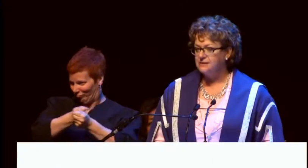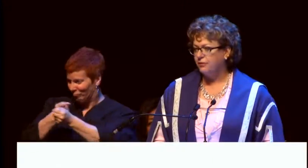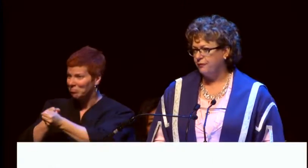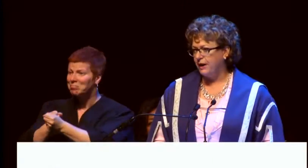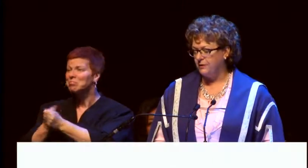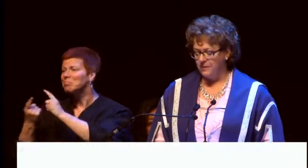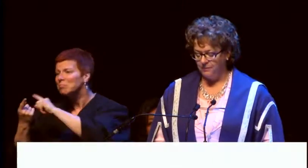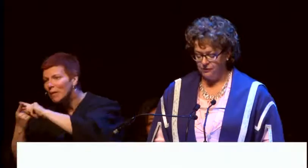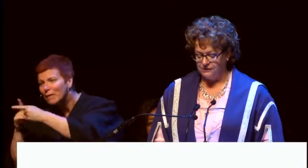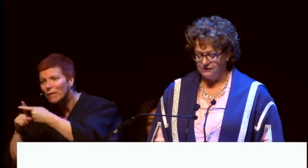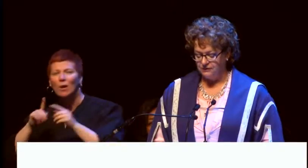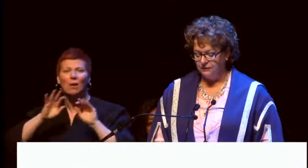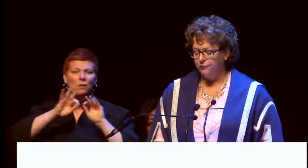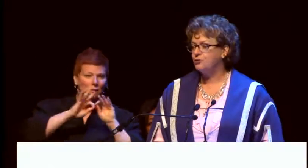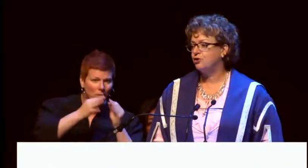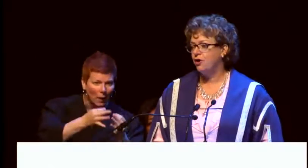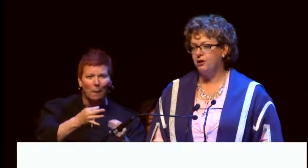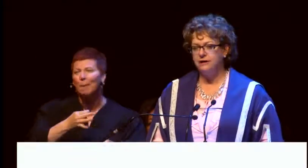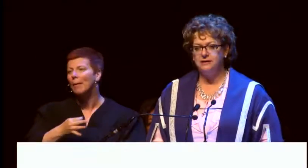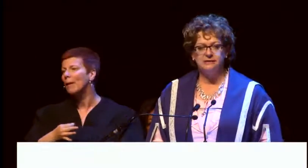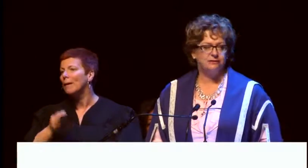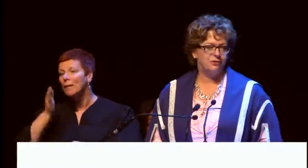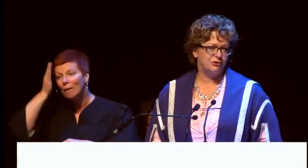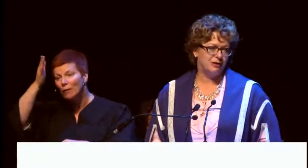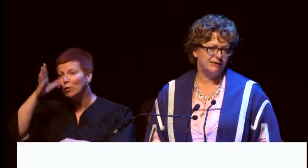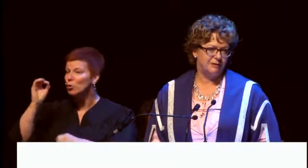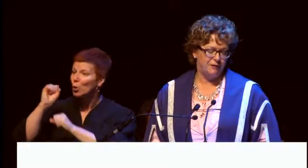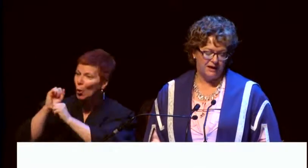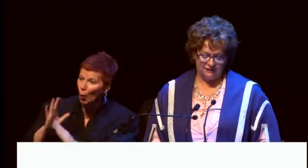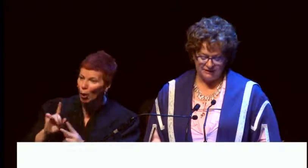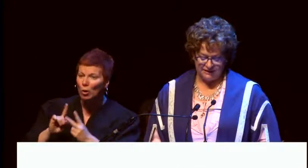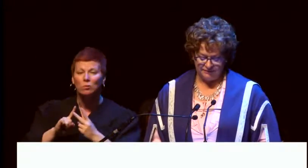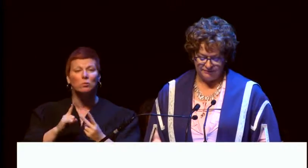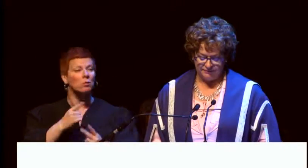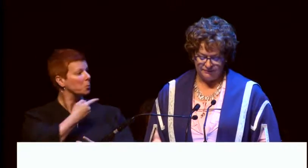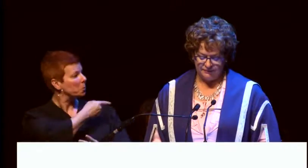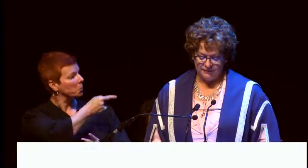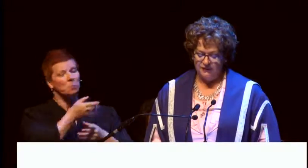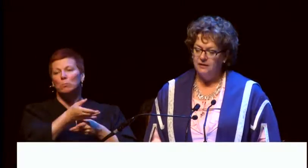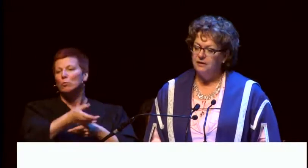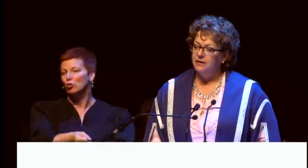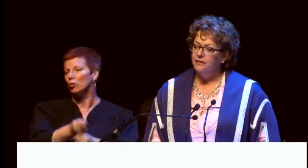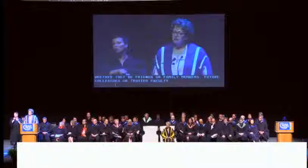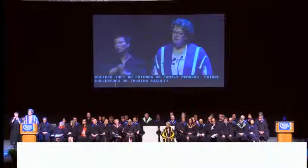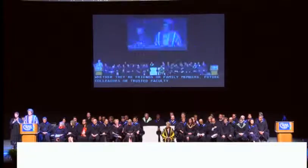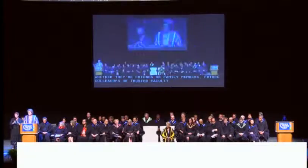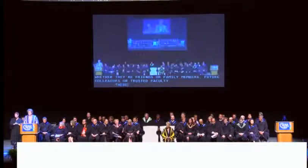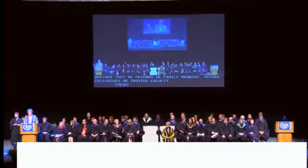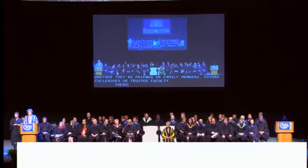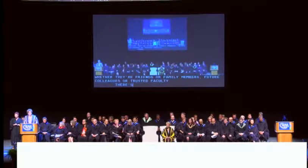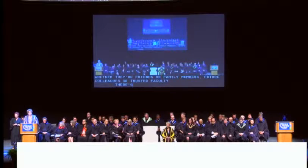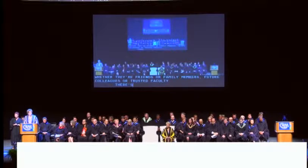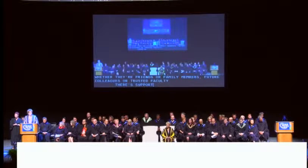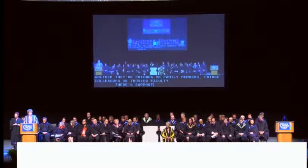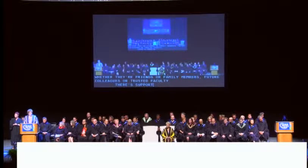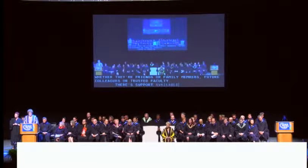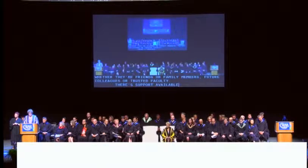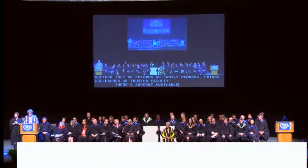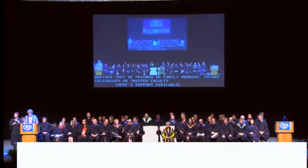OR FAMILY MEMBERS, FUTURE COLLEAGUES OR TRUSTED FACULTY. THERE'S SUPPORT AVAILABLE FOR YOU AT THE COLLEGE AS WELL.